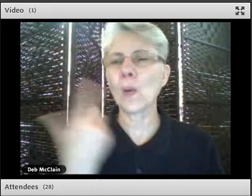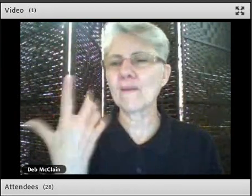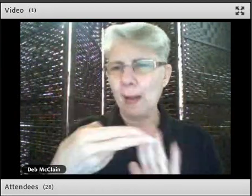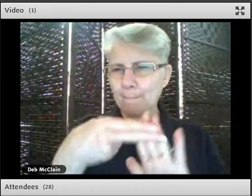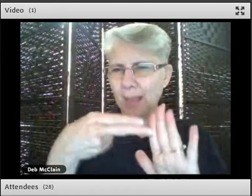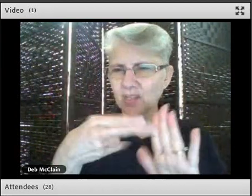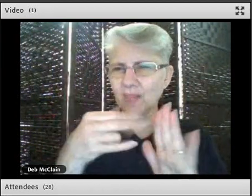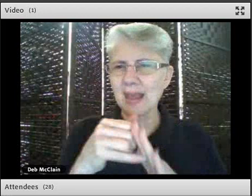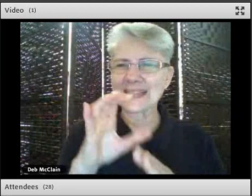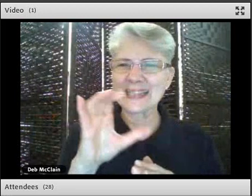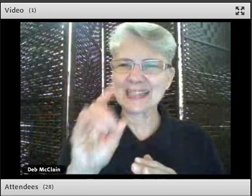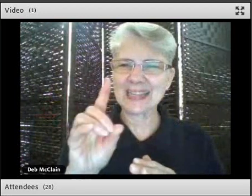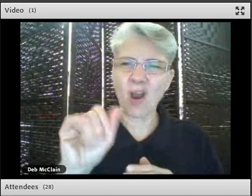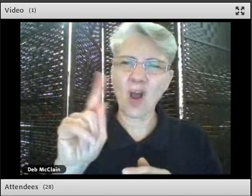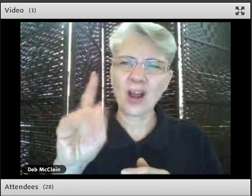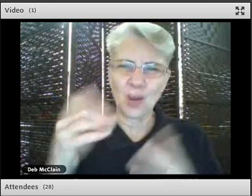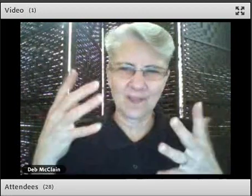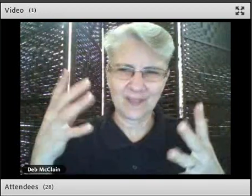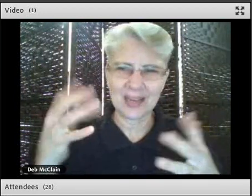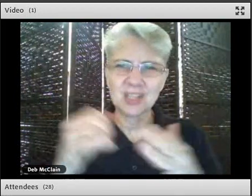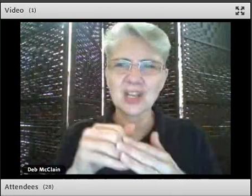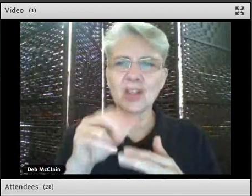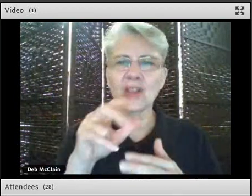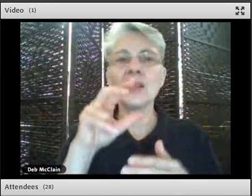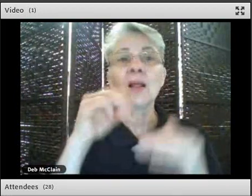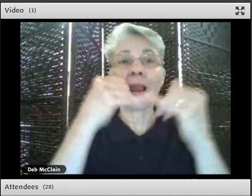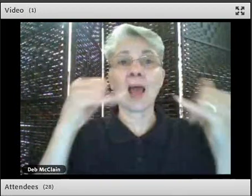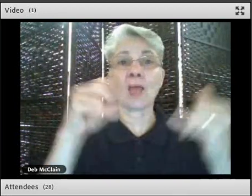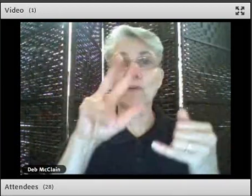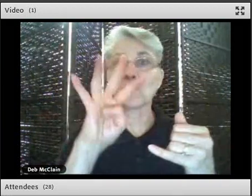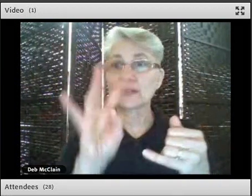But if it's helpful for your users, do feel free to add it.